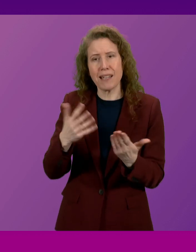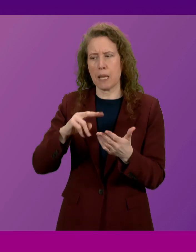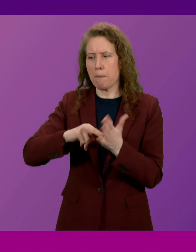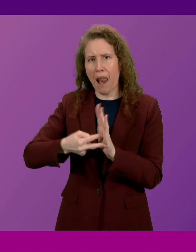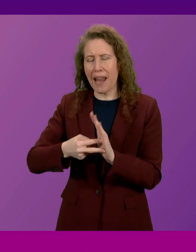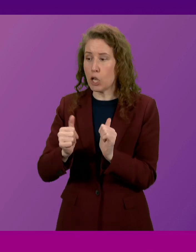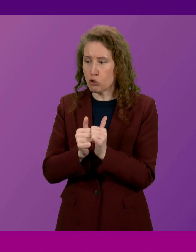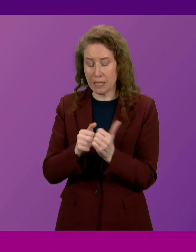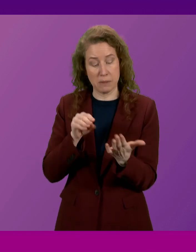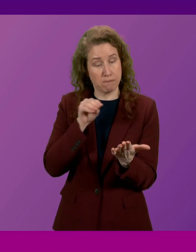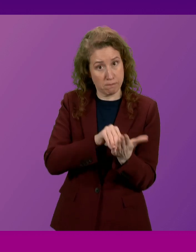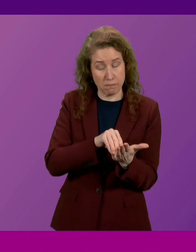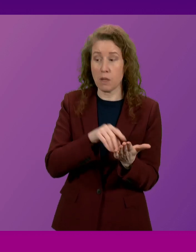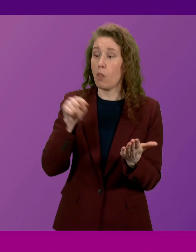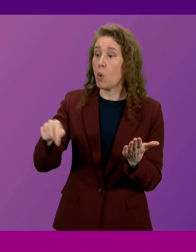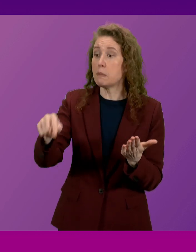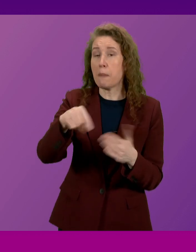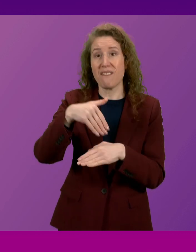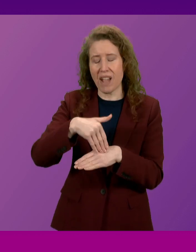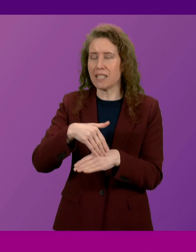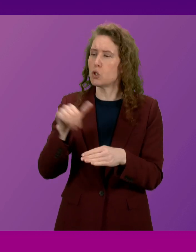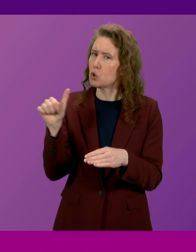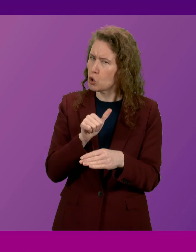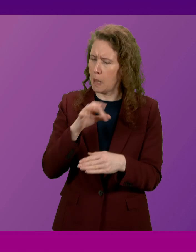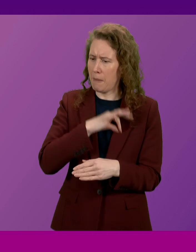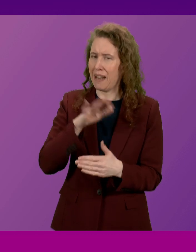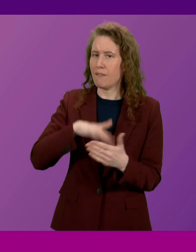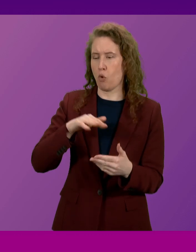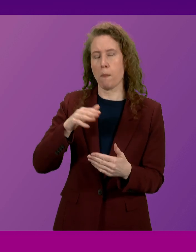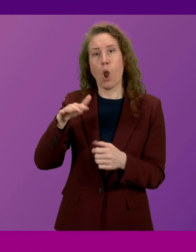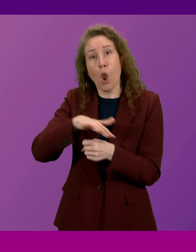those affected by where pylons are to be located should at least benefit from local energy pricing?